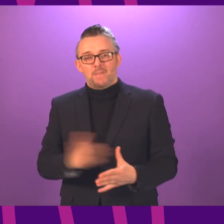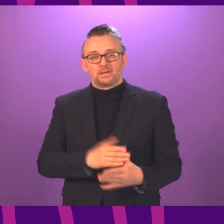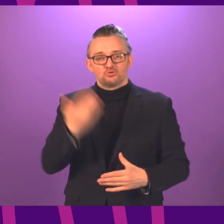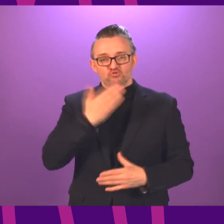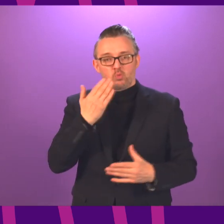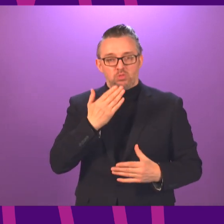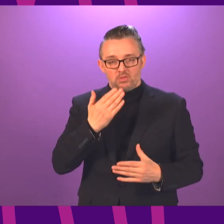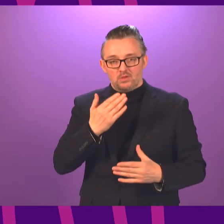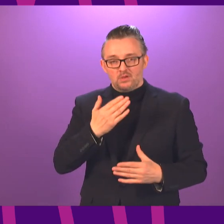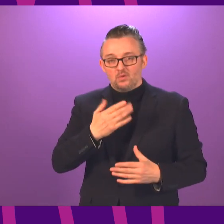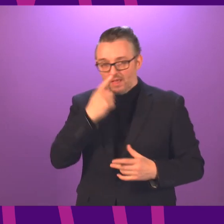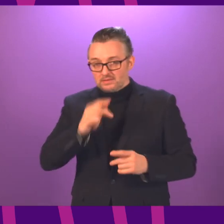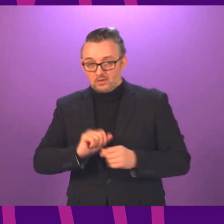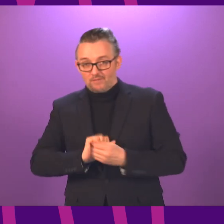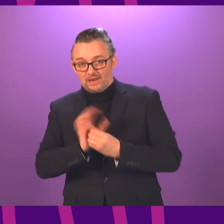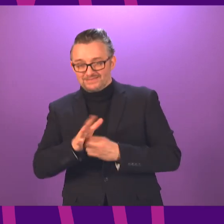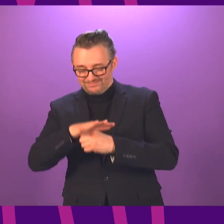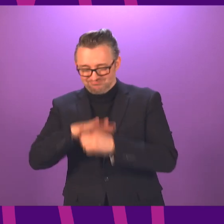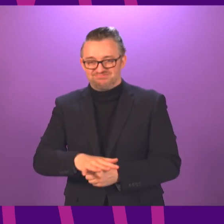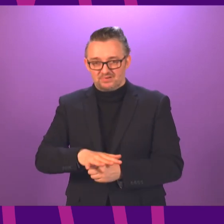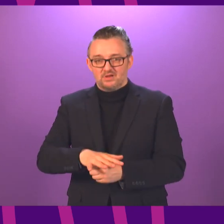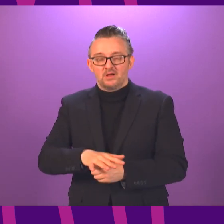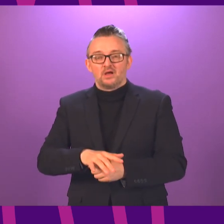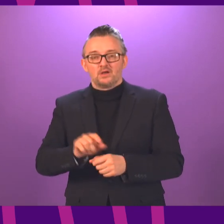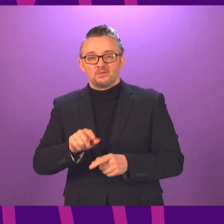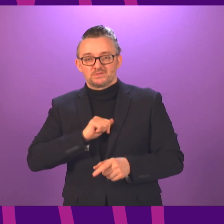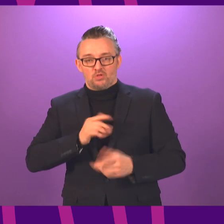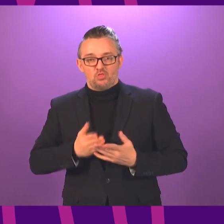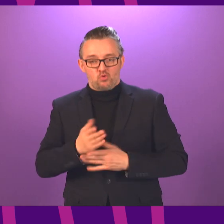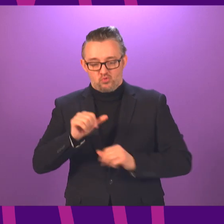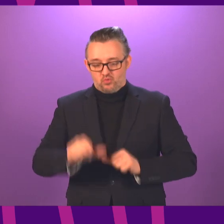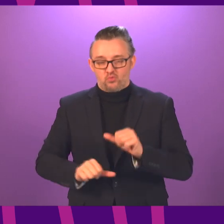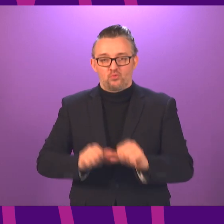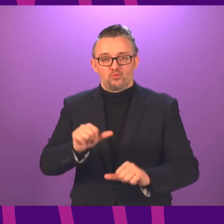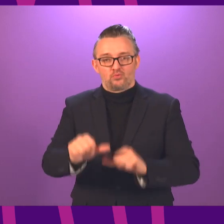We can suppress the virus, even as we follow the path out of lockdown. As we do all of